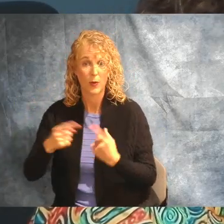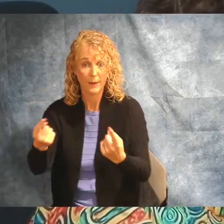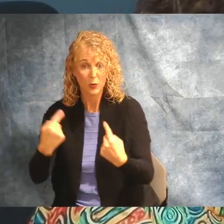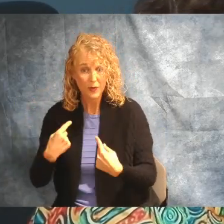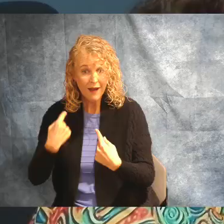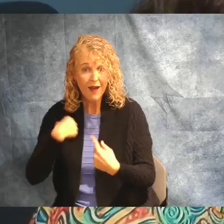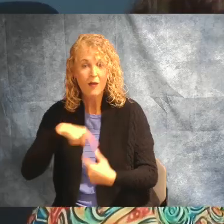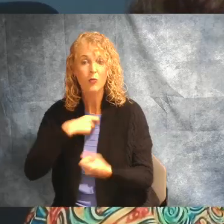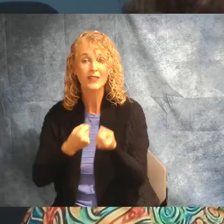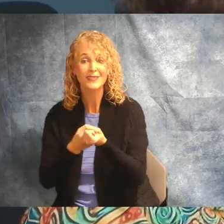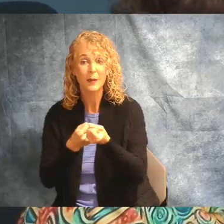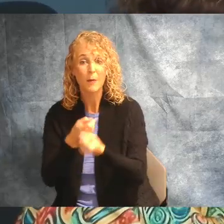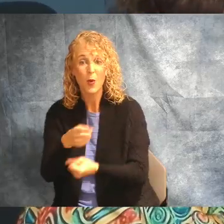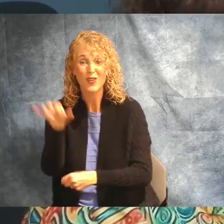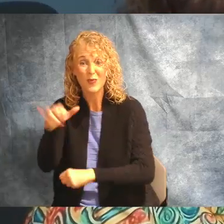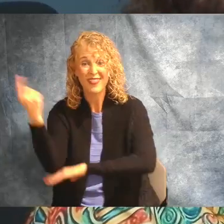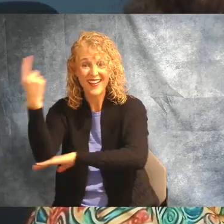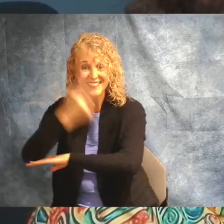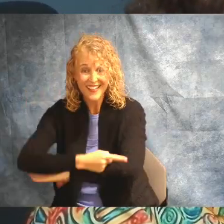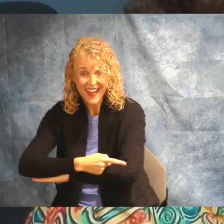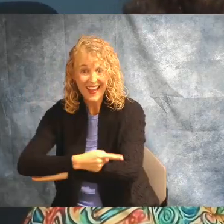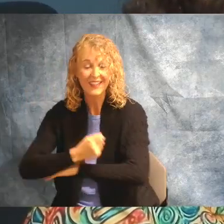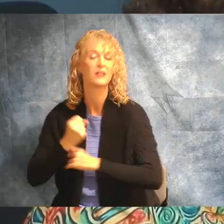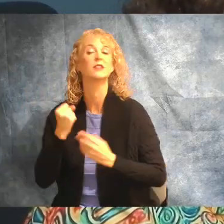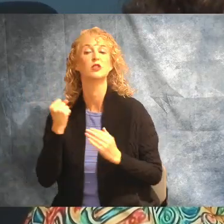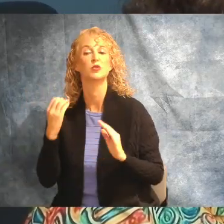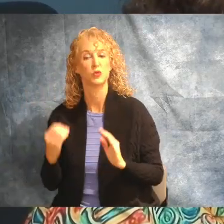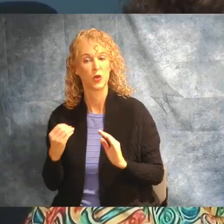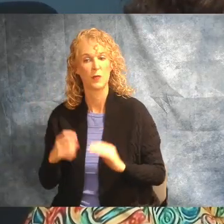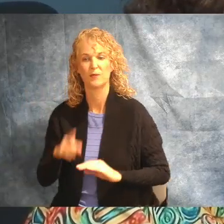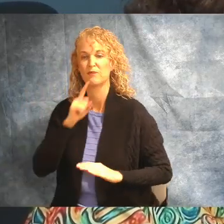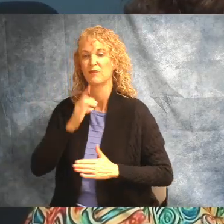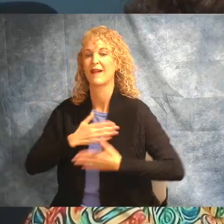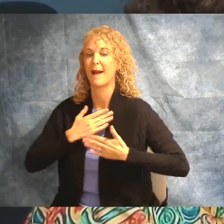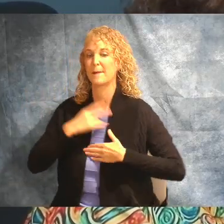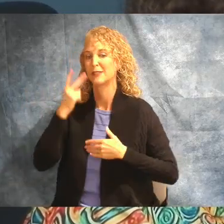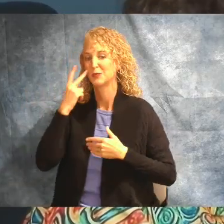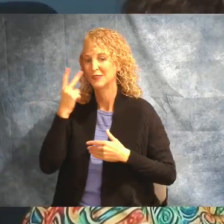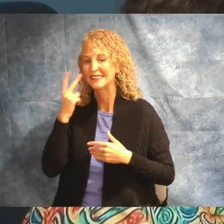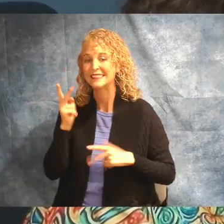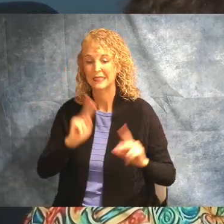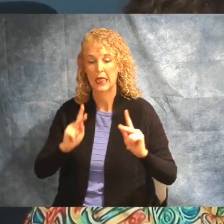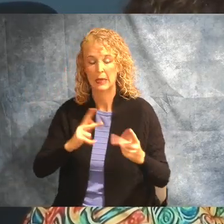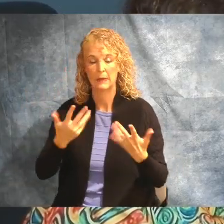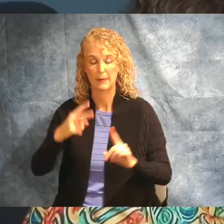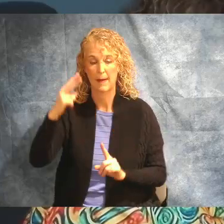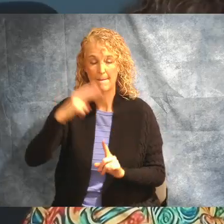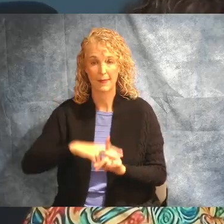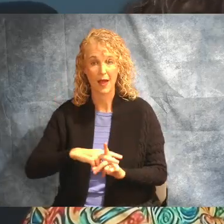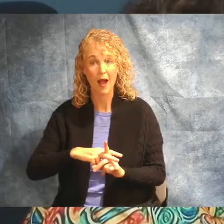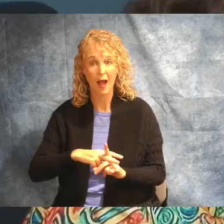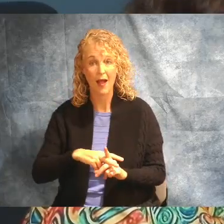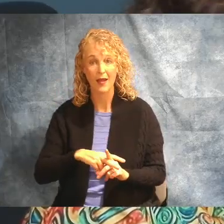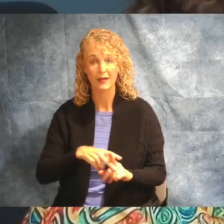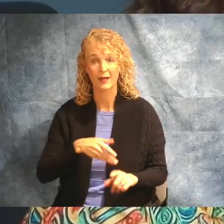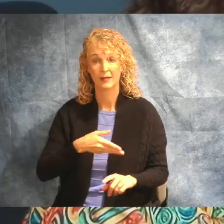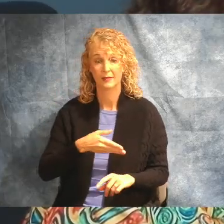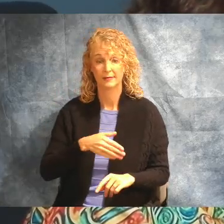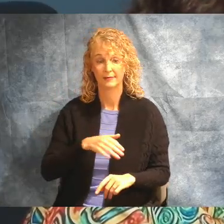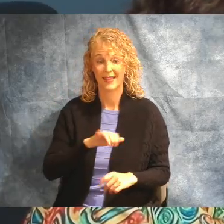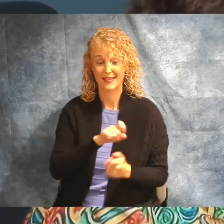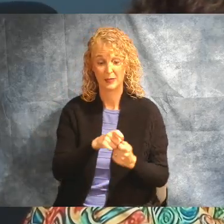some real help so it's good to see now those who applied both at the event and outside of the it